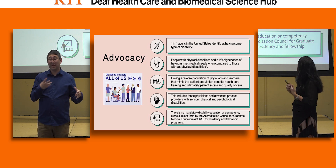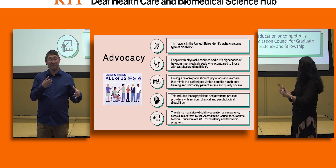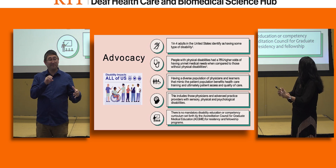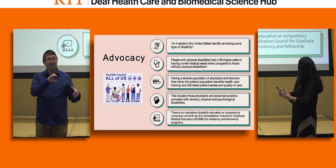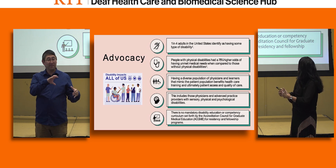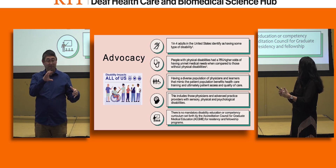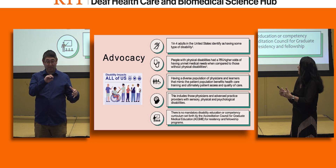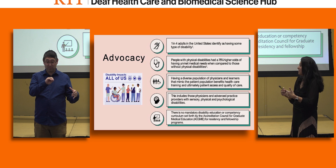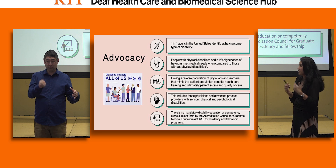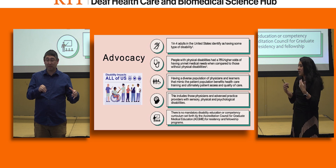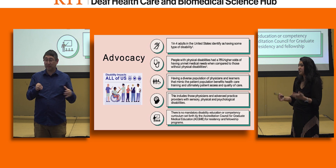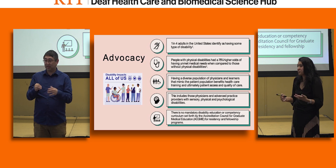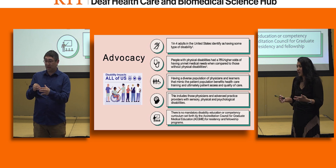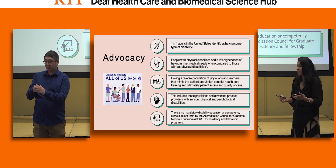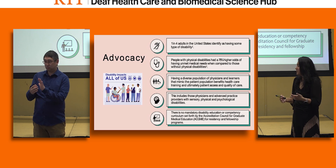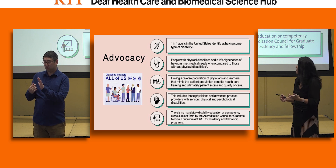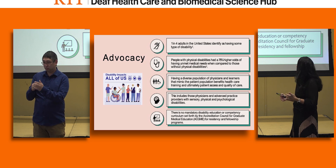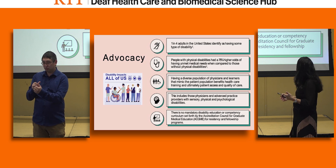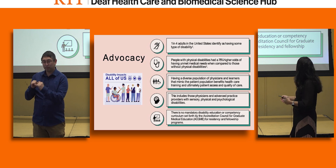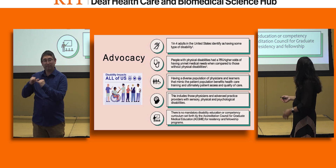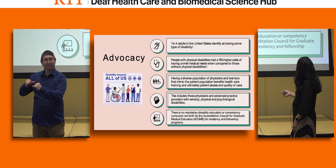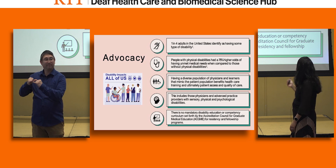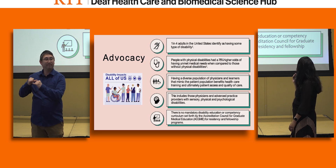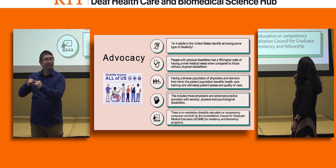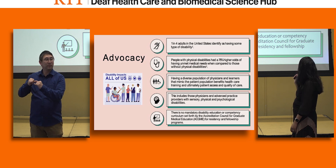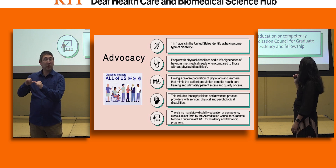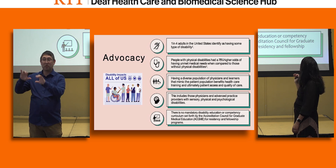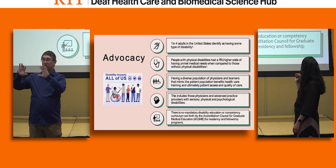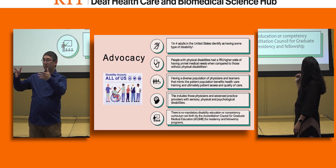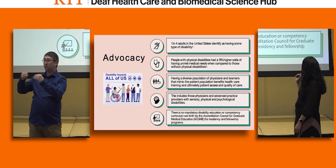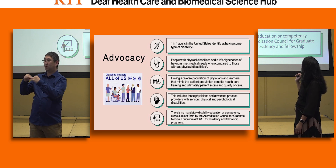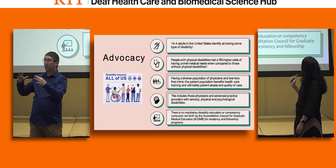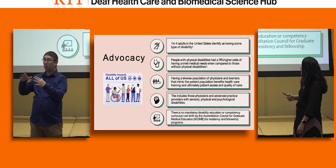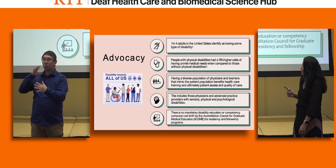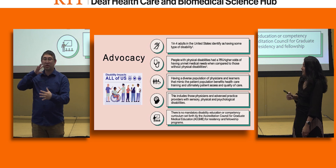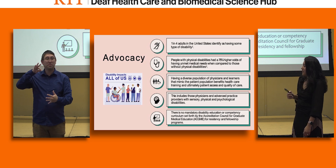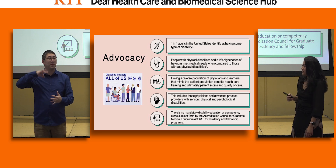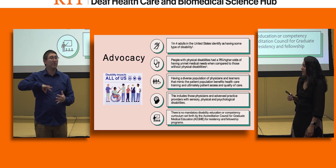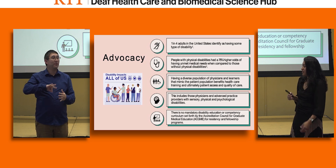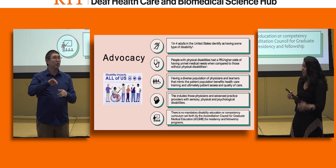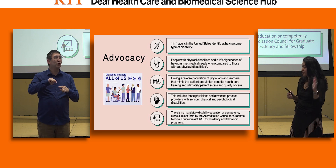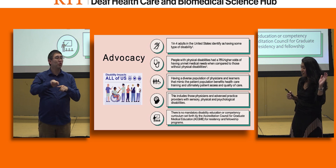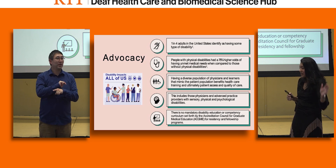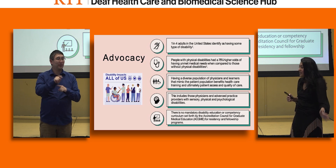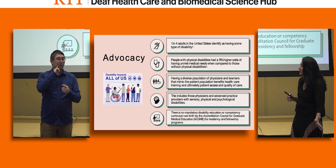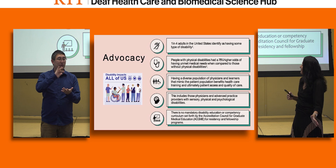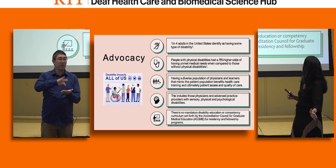that mimics the patient population would benefit healthcare training